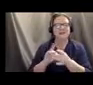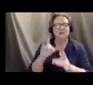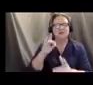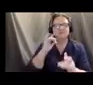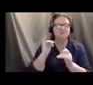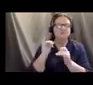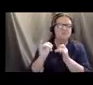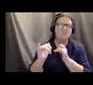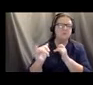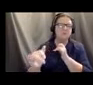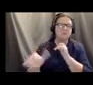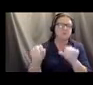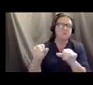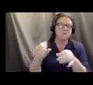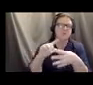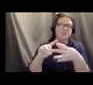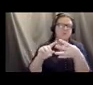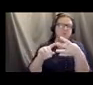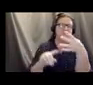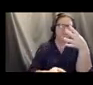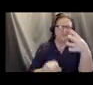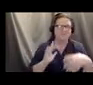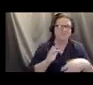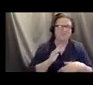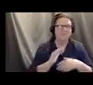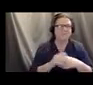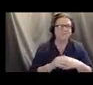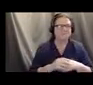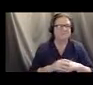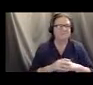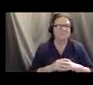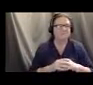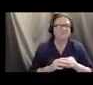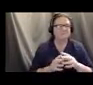Endless possibilities. Ongoing education.